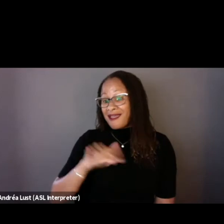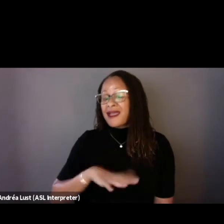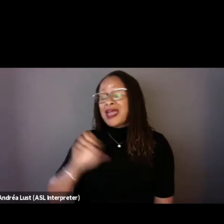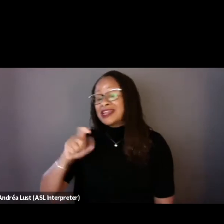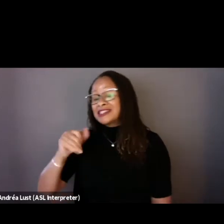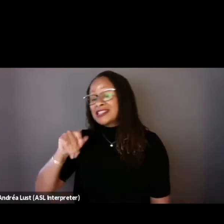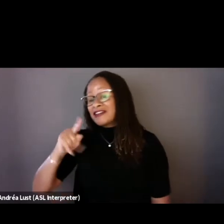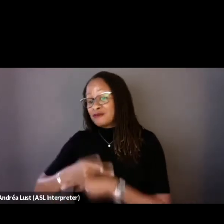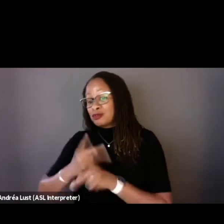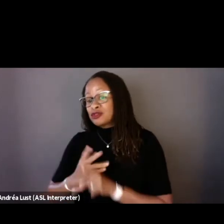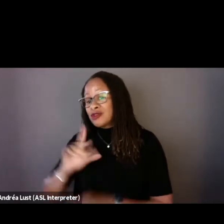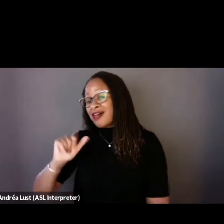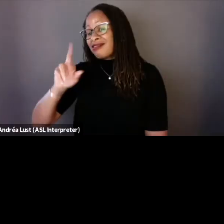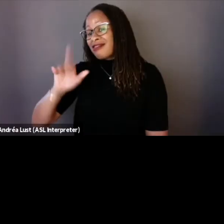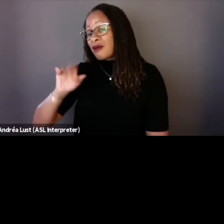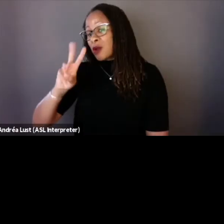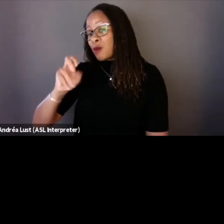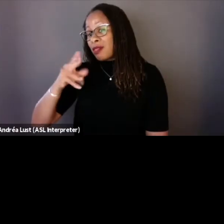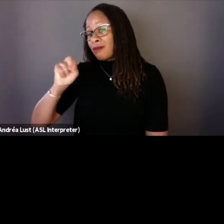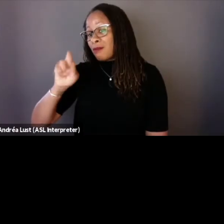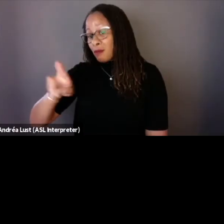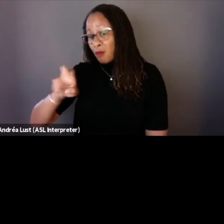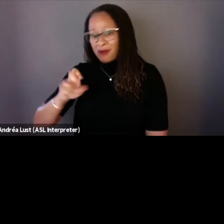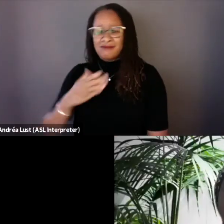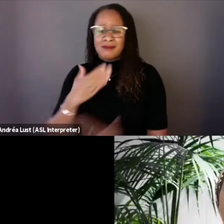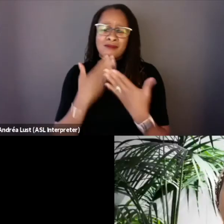Welcome, guys. Thank you so much for joining us.